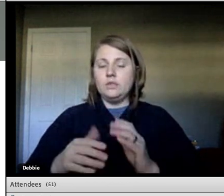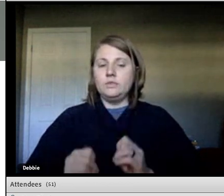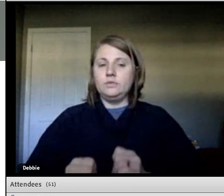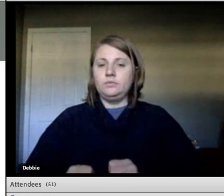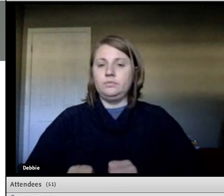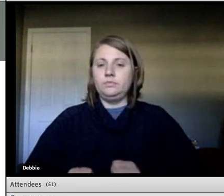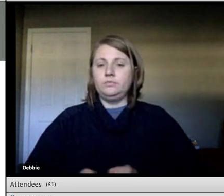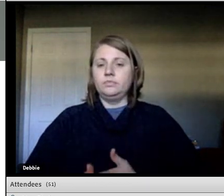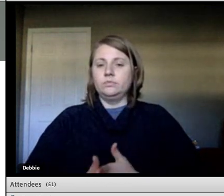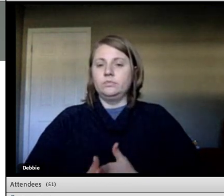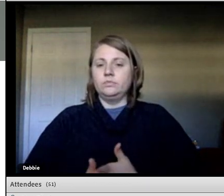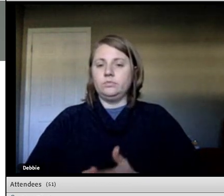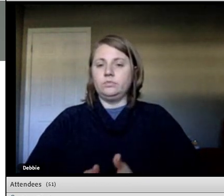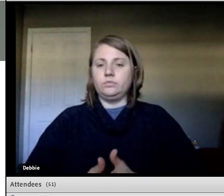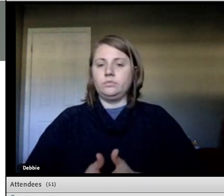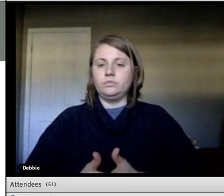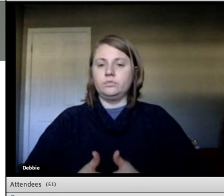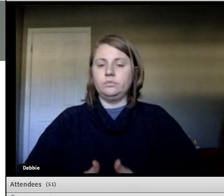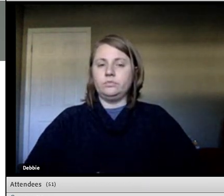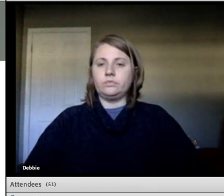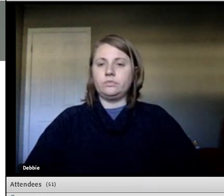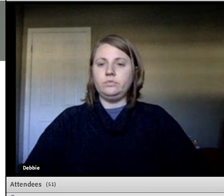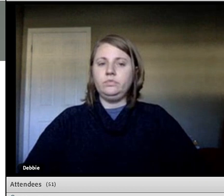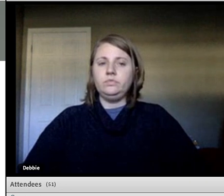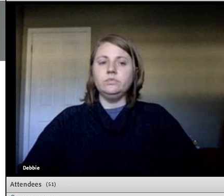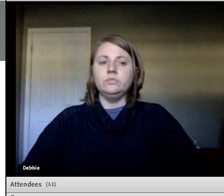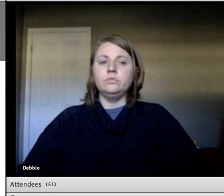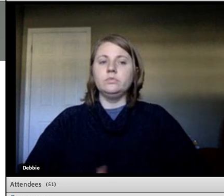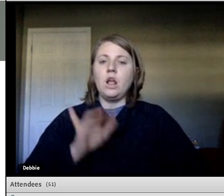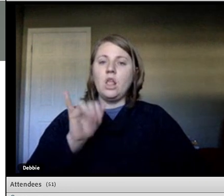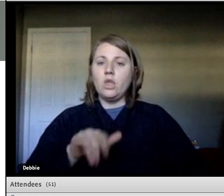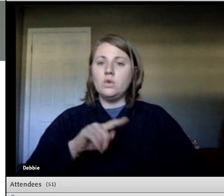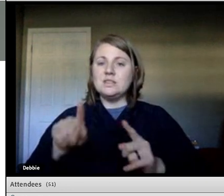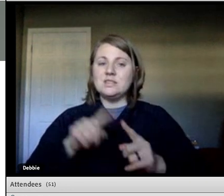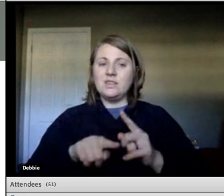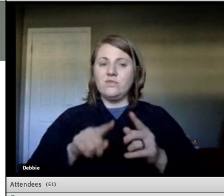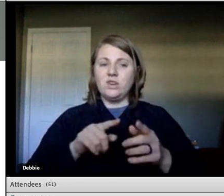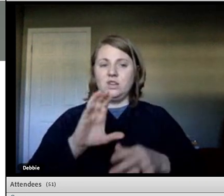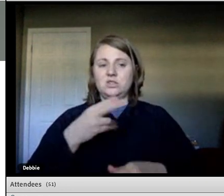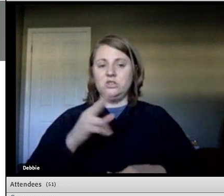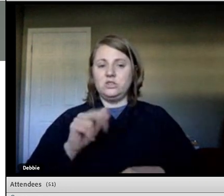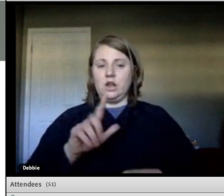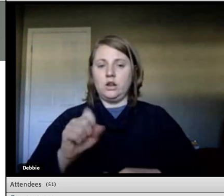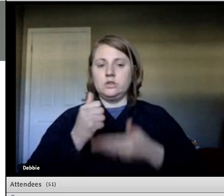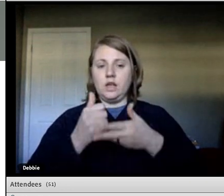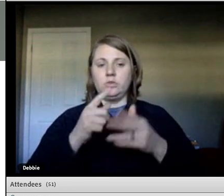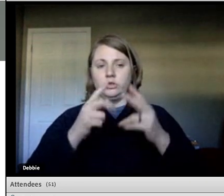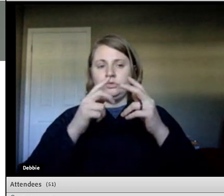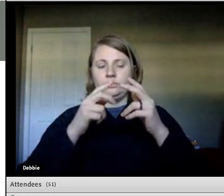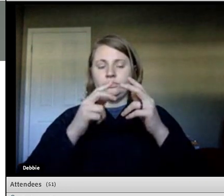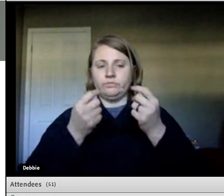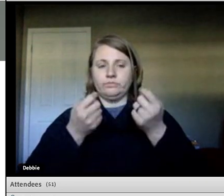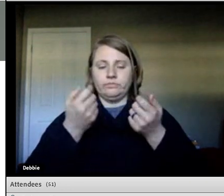so I don't have to look at everything. I can kind of just look at what's relevant to me whereas if we're doing e-mail blasts